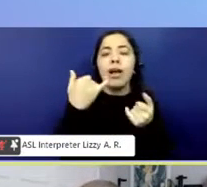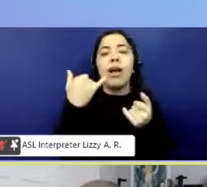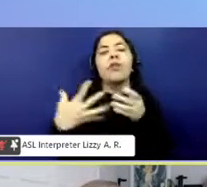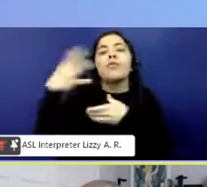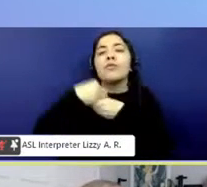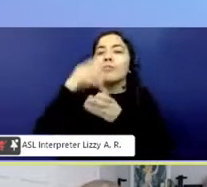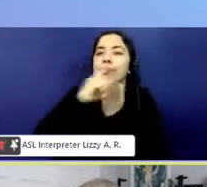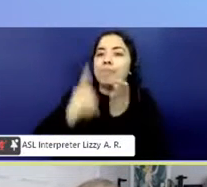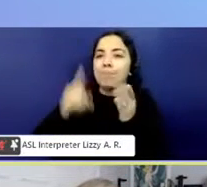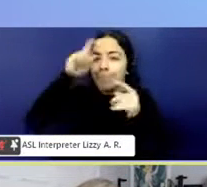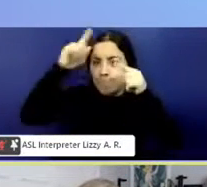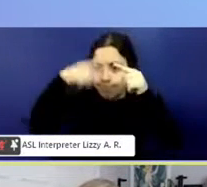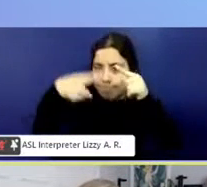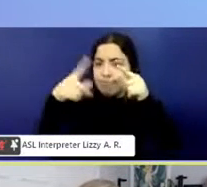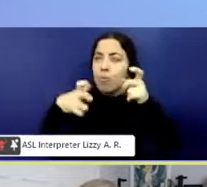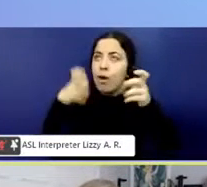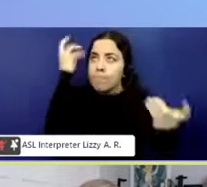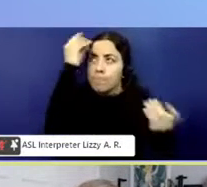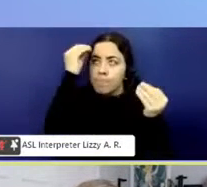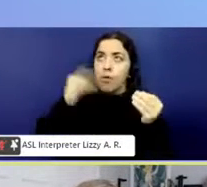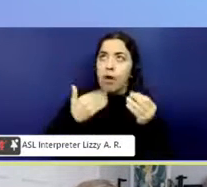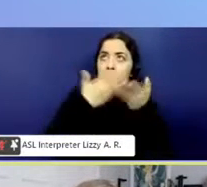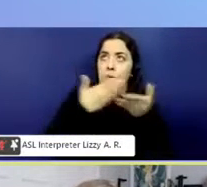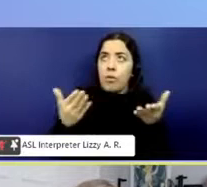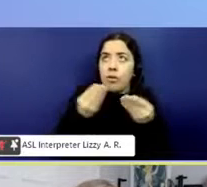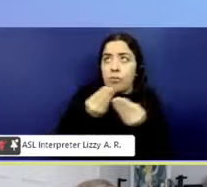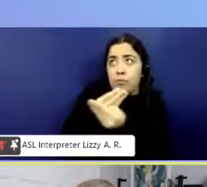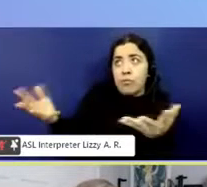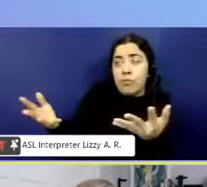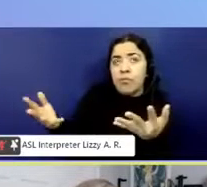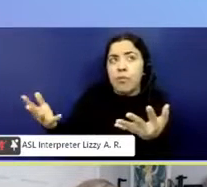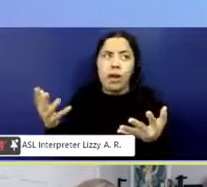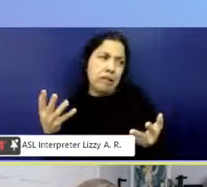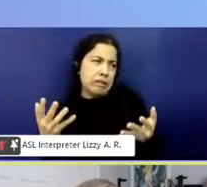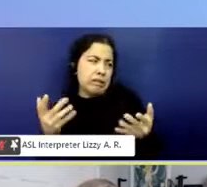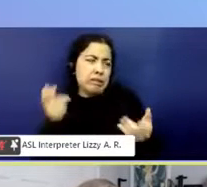can thoughtfully adapt our products to the way people think instead of asking people to adapt